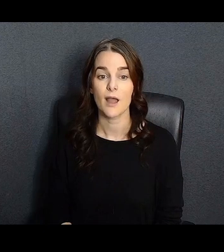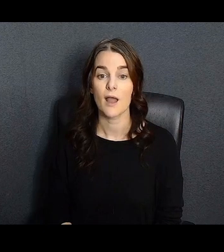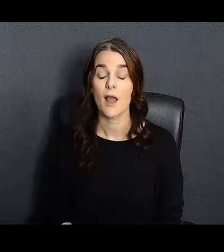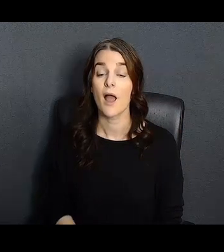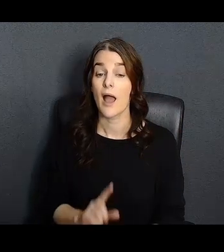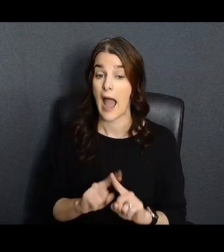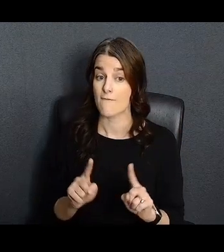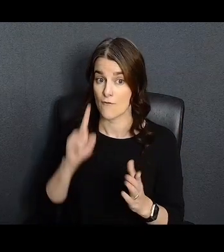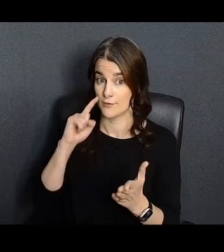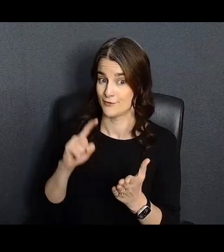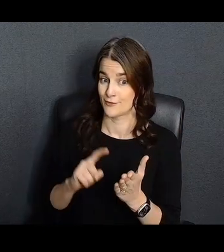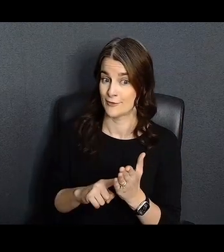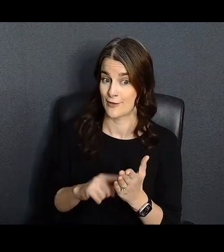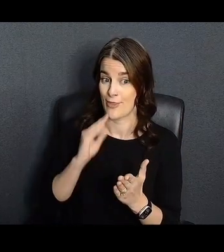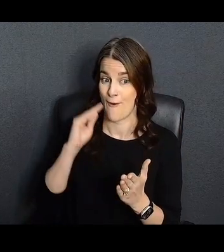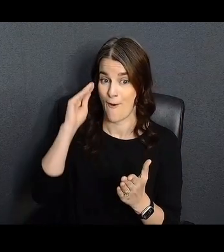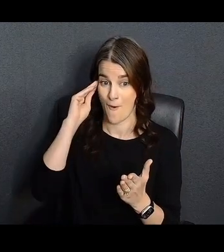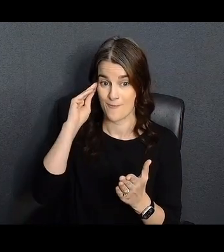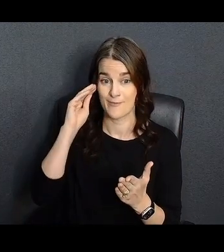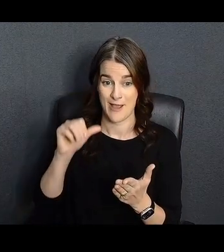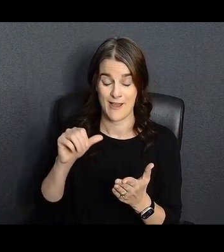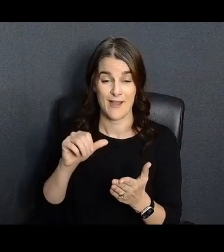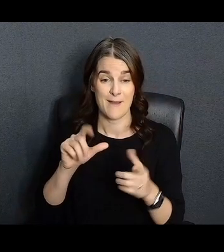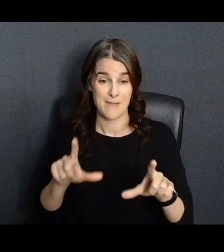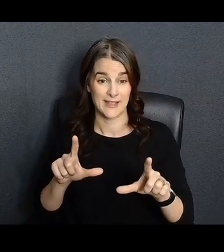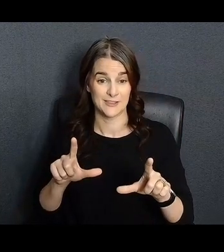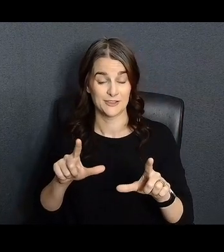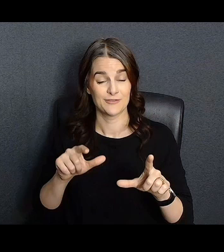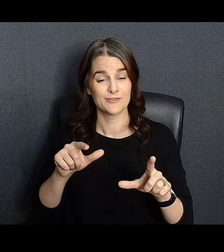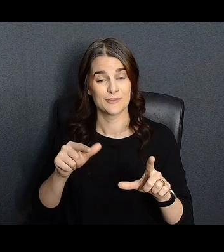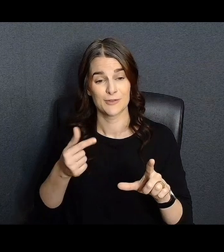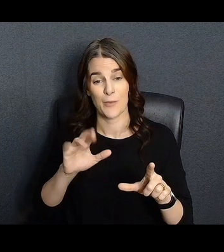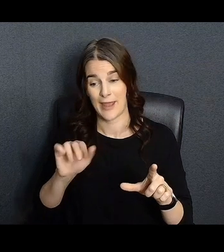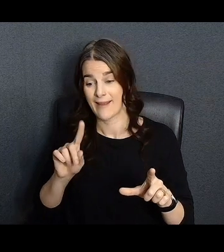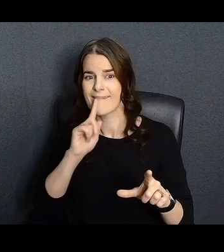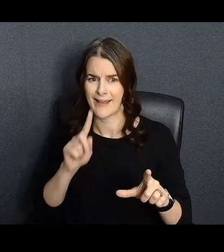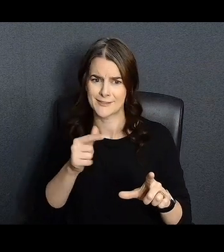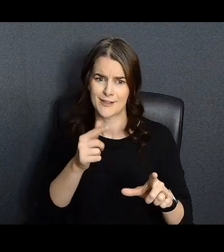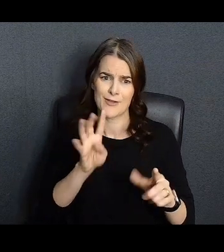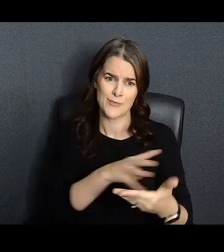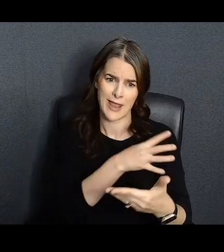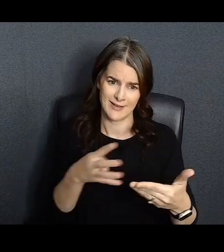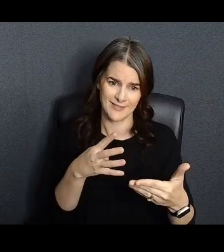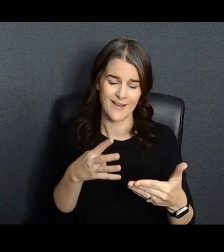is actually also a grid of other apps and other language systems.